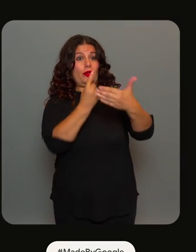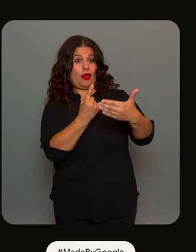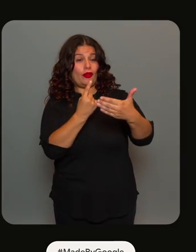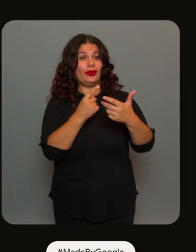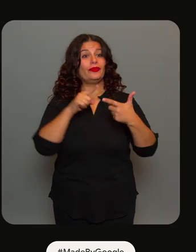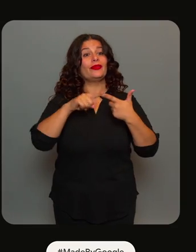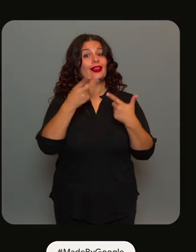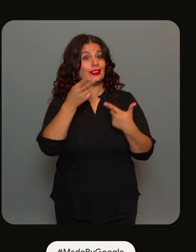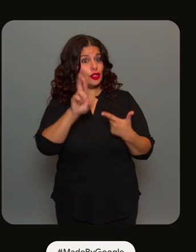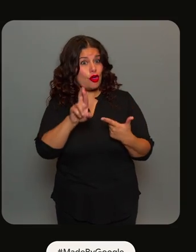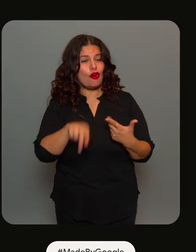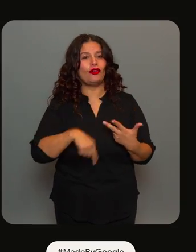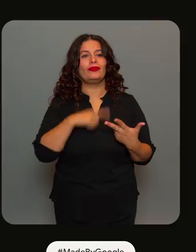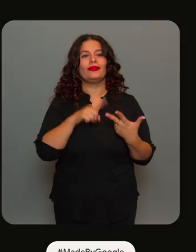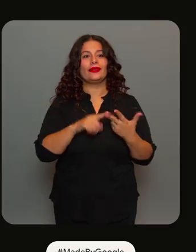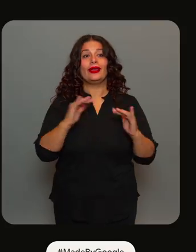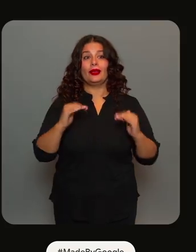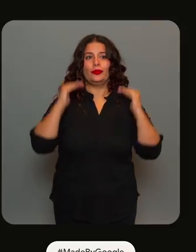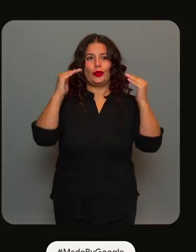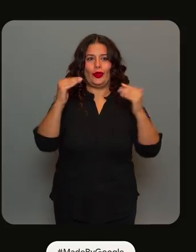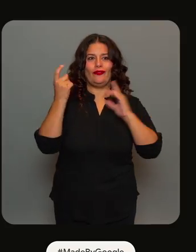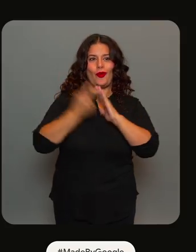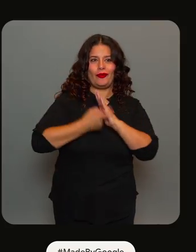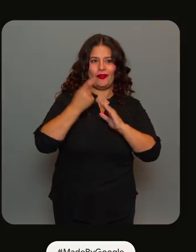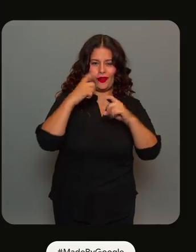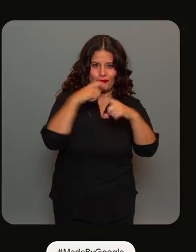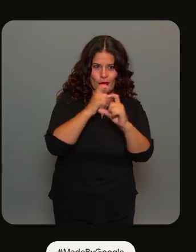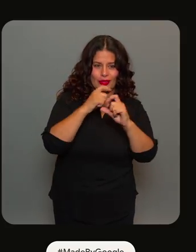improvements to autofocus and speech enhancement, your videos